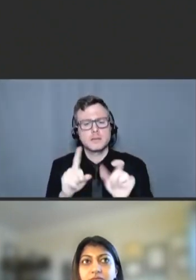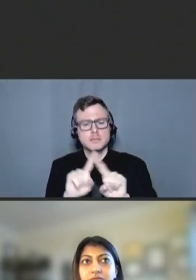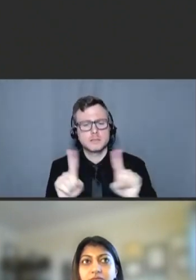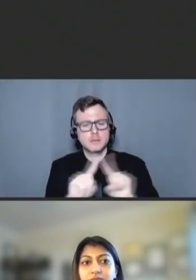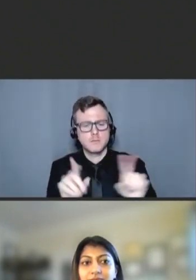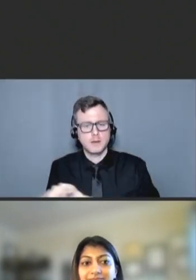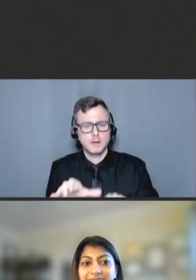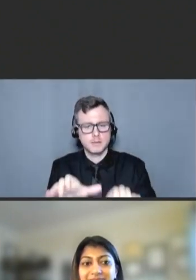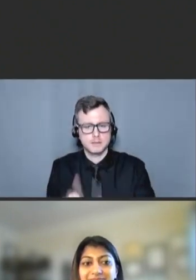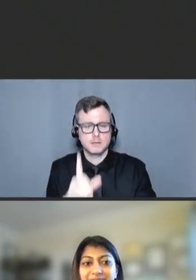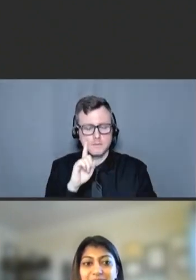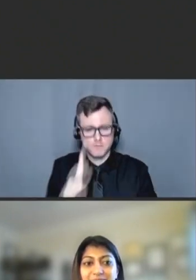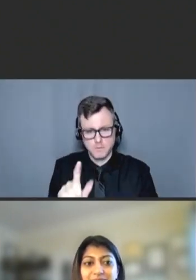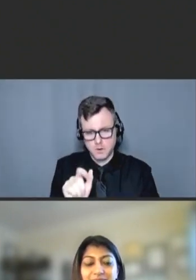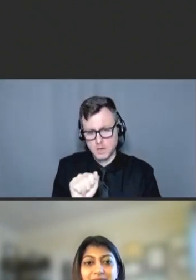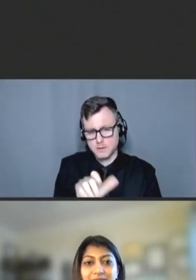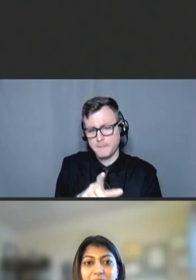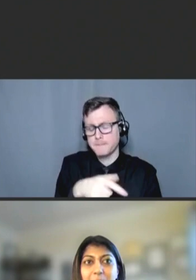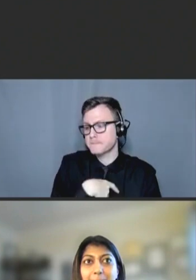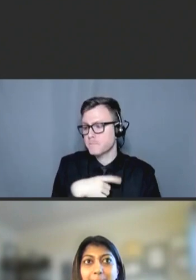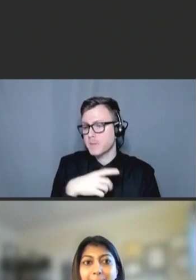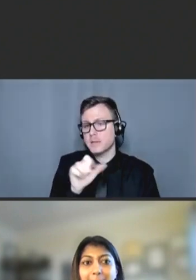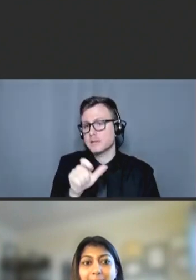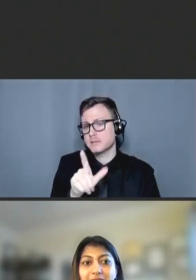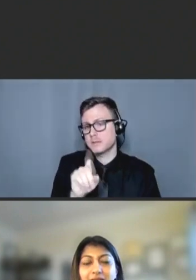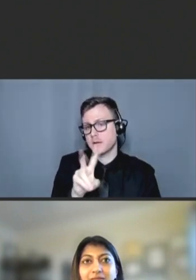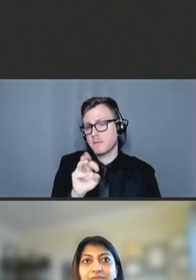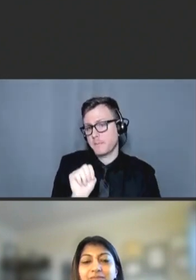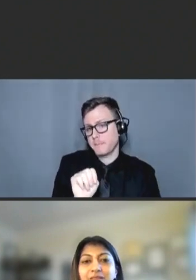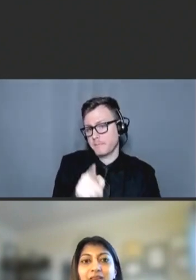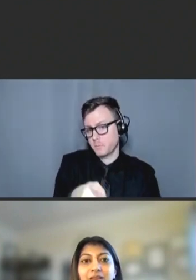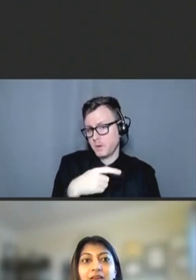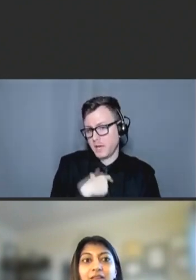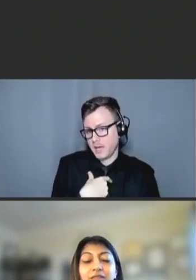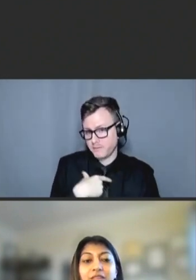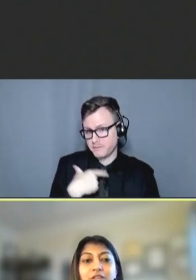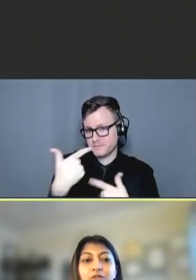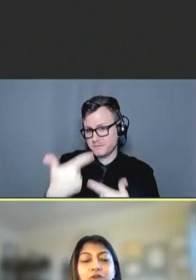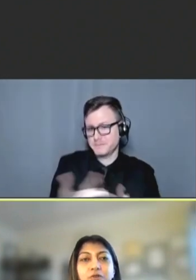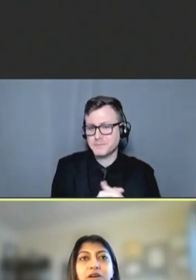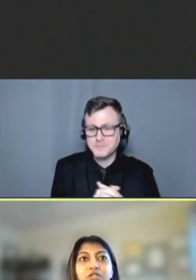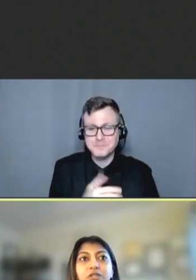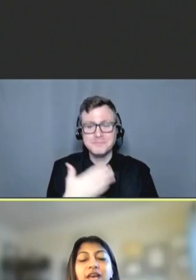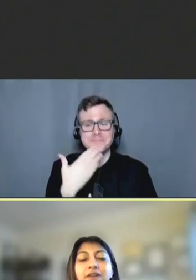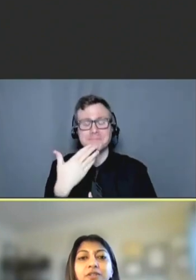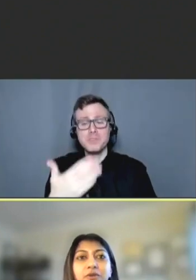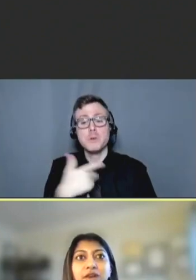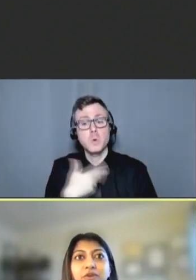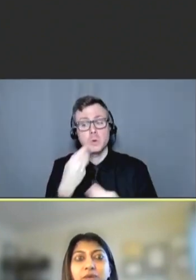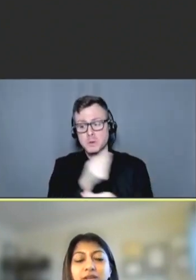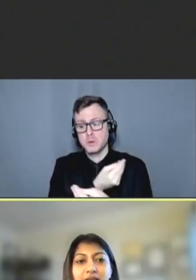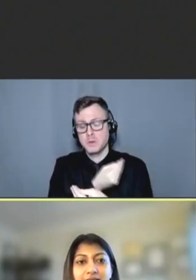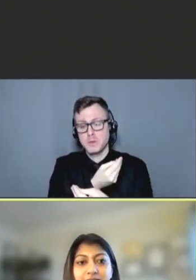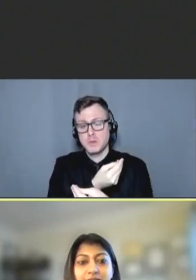Dr. Selvam, your slides are up you have the floor. Nadini Selvam: Thank you so much. Good afternoon, everyone.